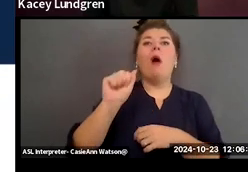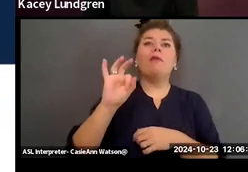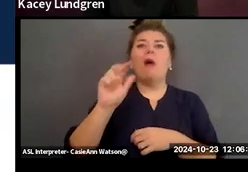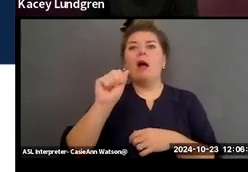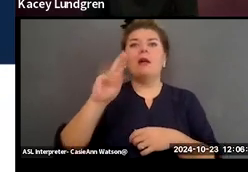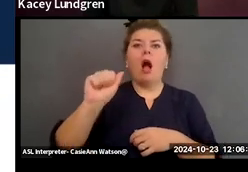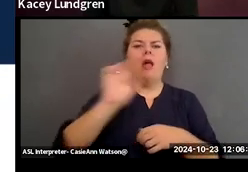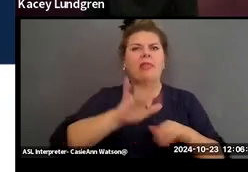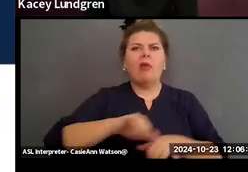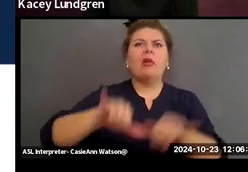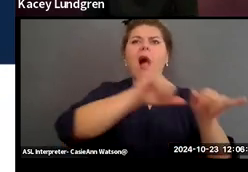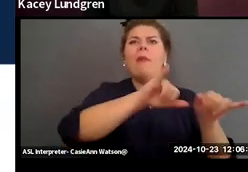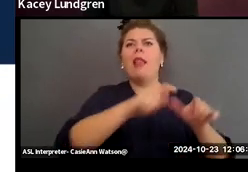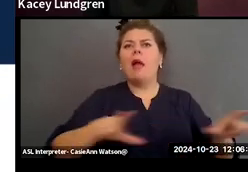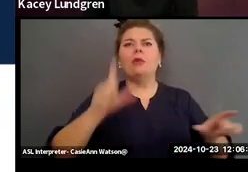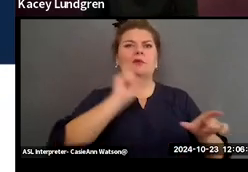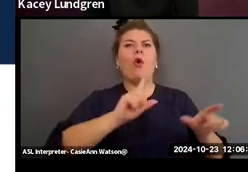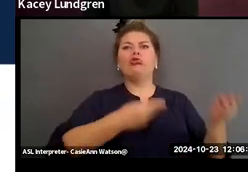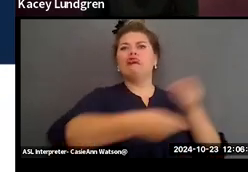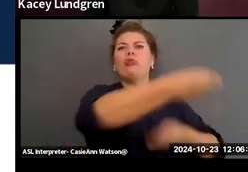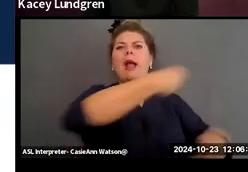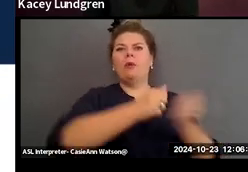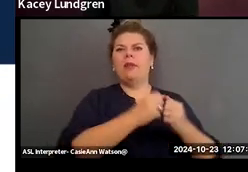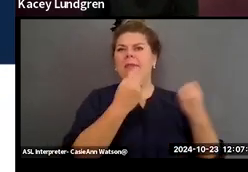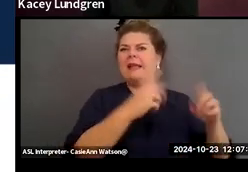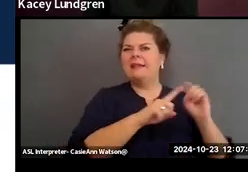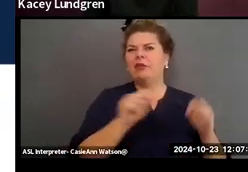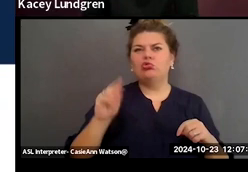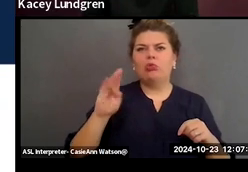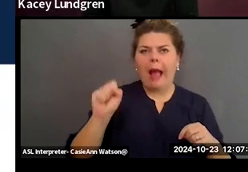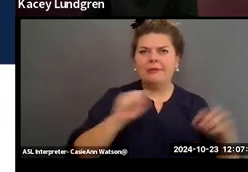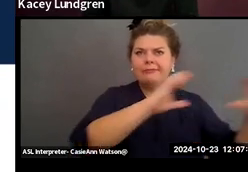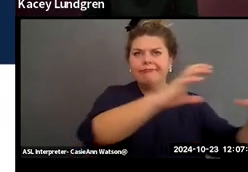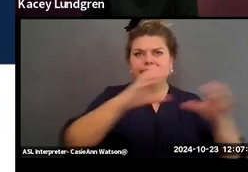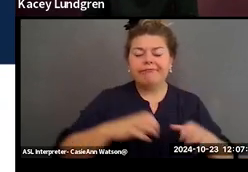for trading among different tribes. There were between 300 and 500